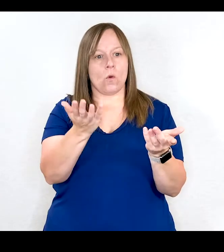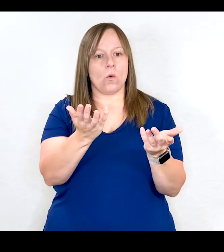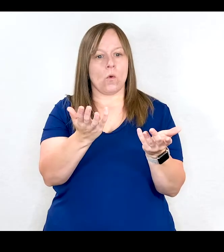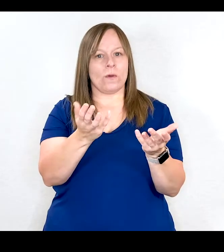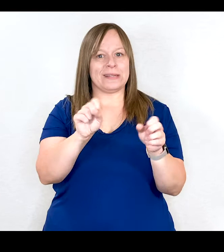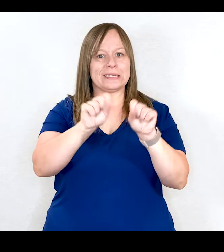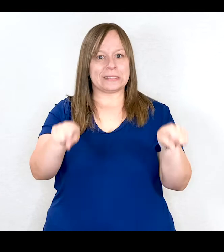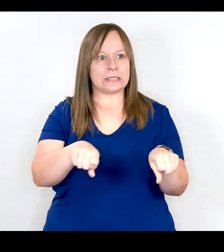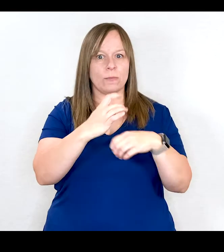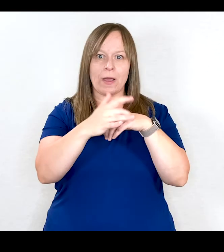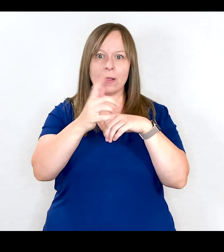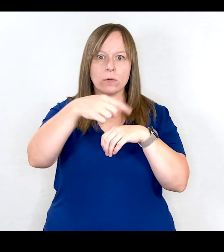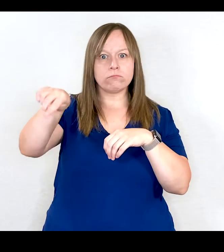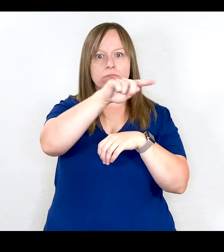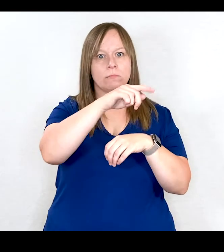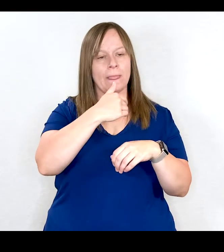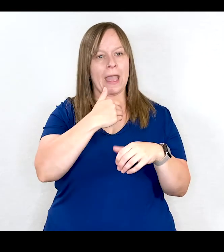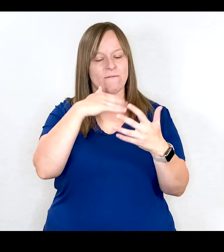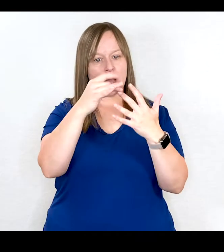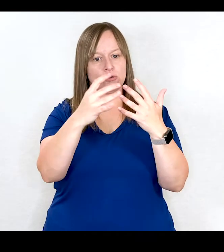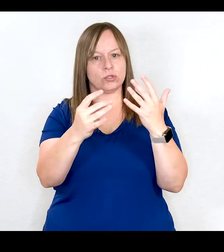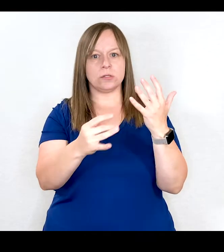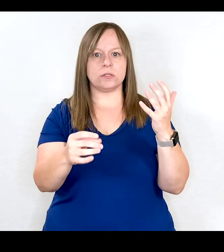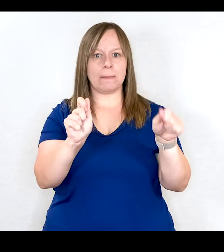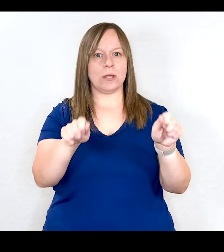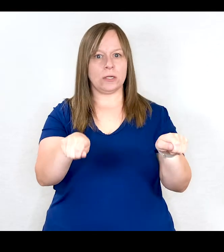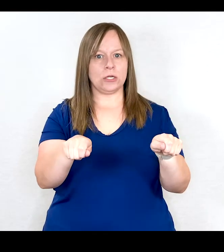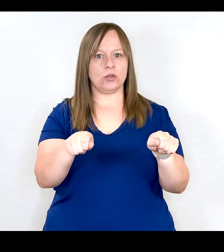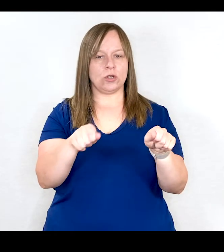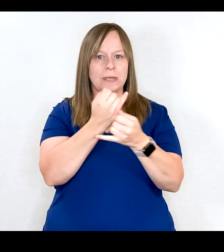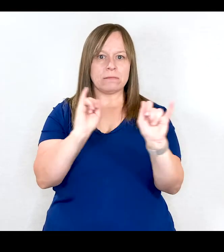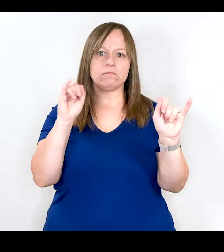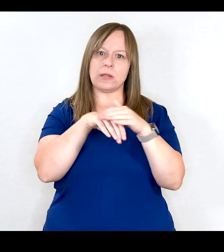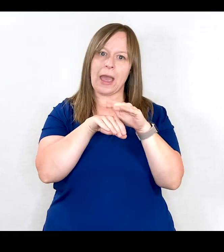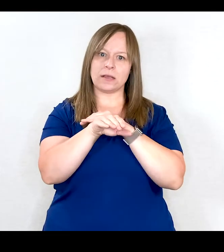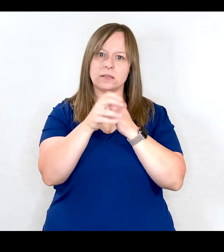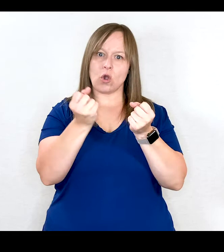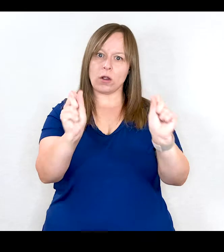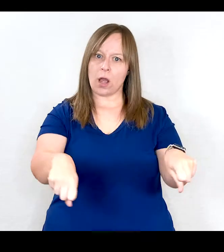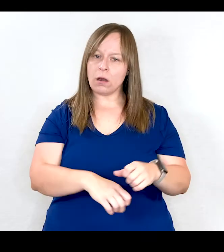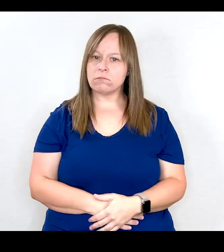know that these systems are available, that they have the ability to access a vehicle.